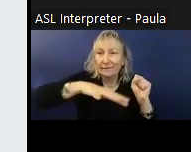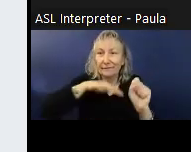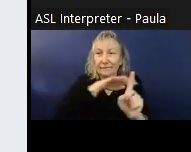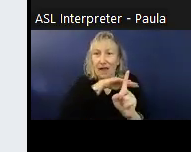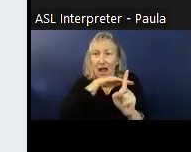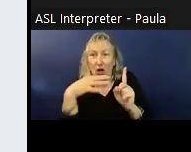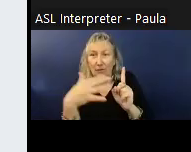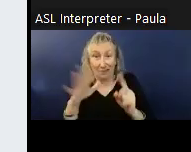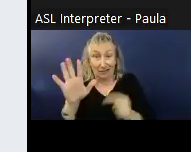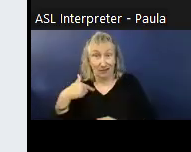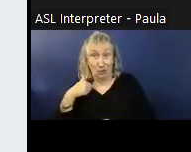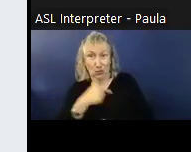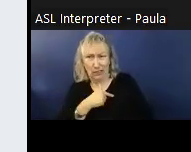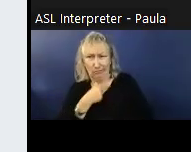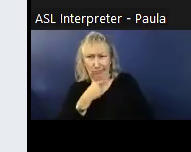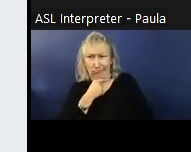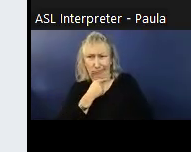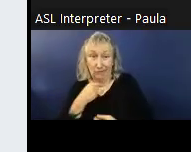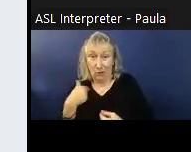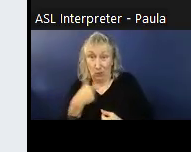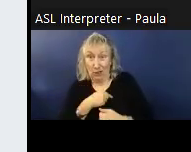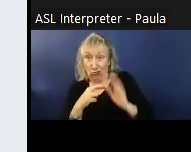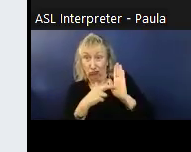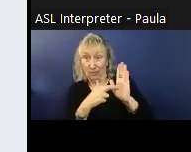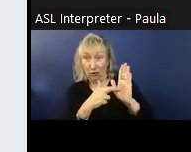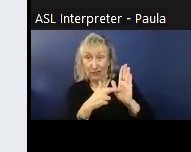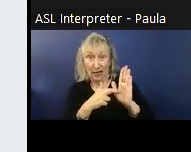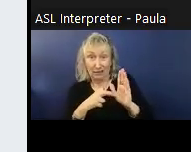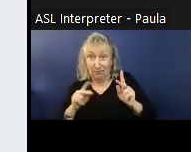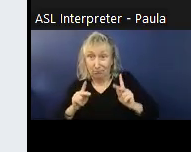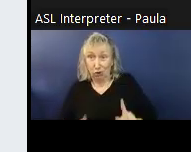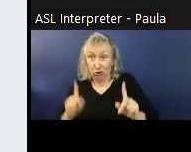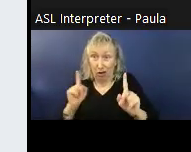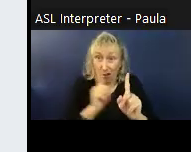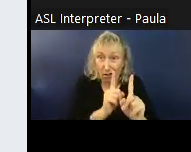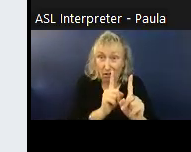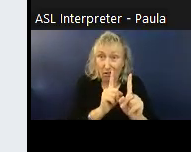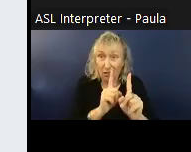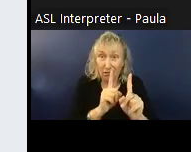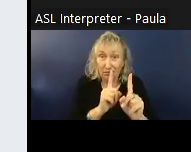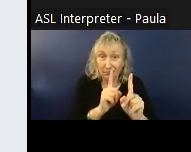We represent home care workers and personal support workers and you know